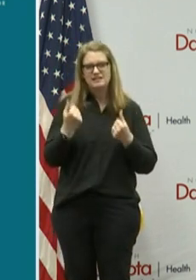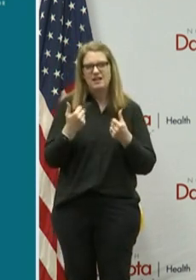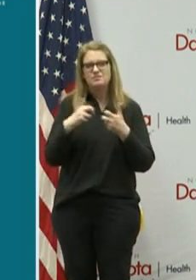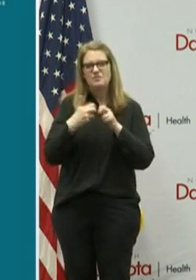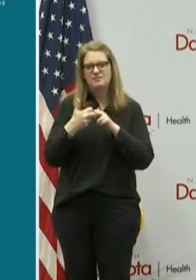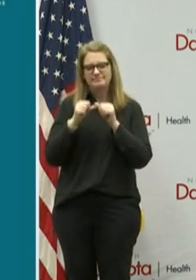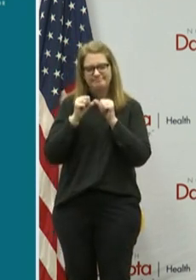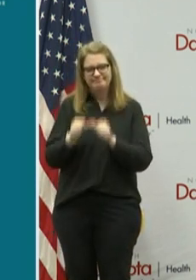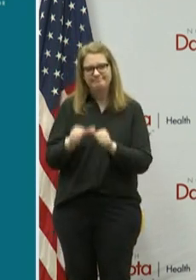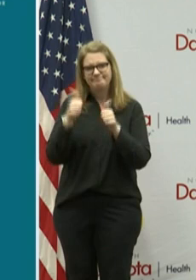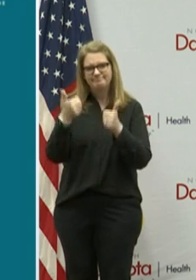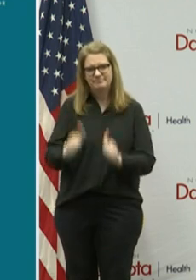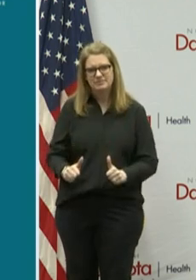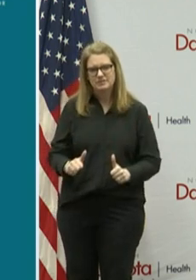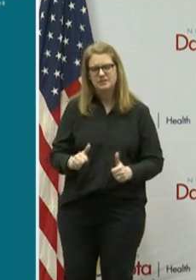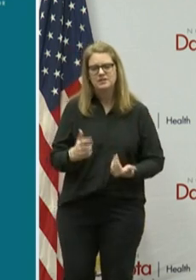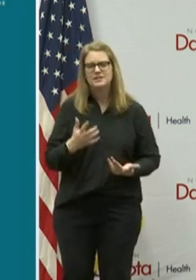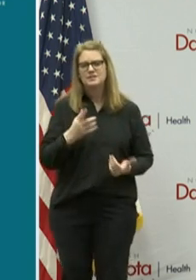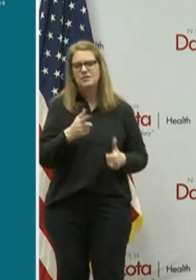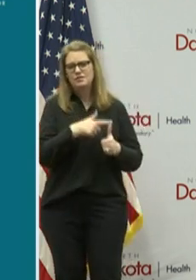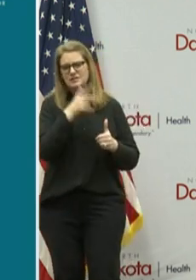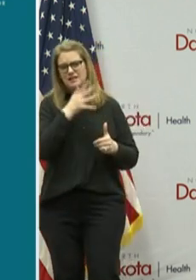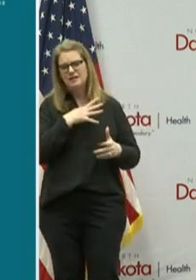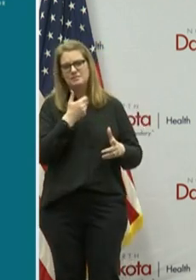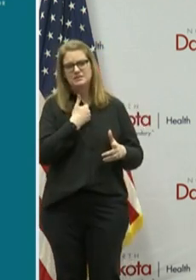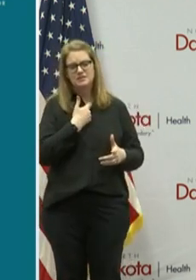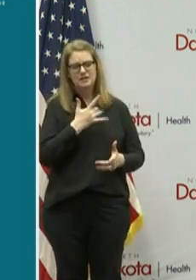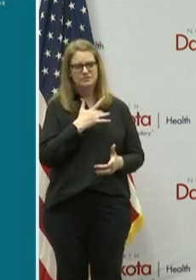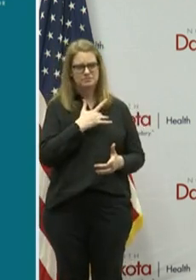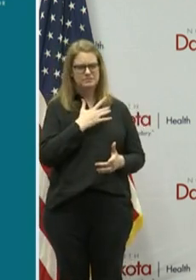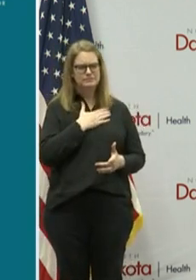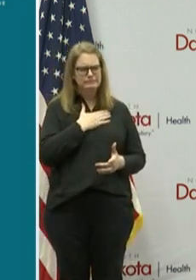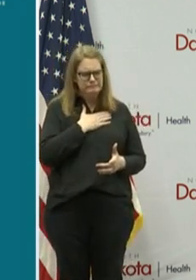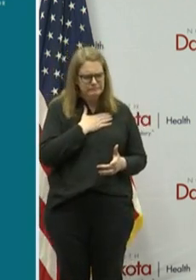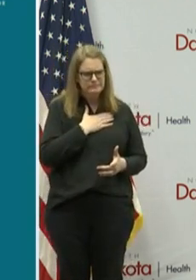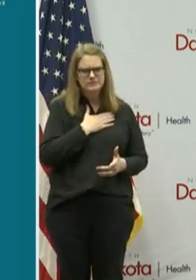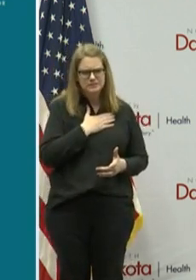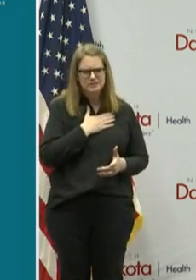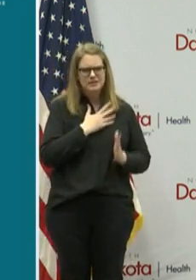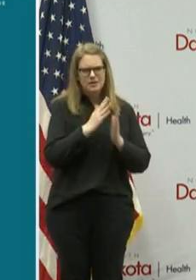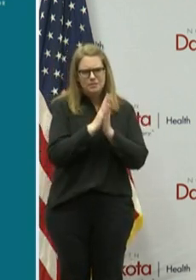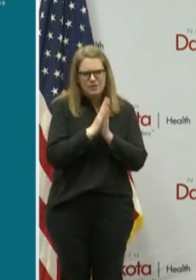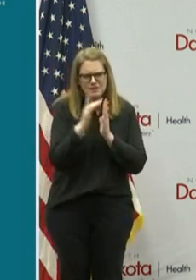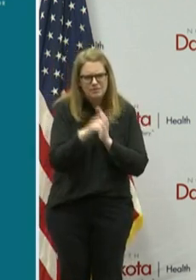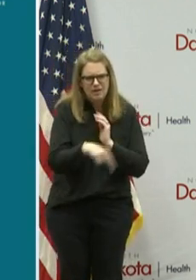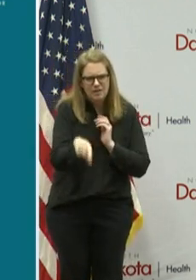KASS COUNTY AND TWO MEN IN THEIR 80s FROM KASS COUNTY, AND ALL FOUR HAD UNDERLYING HEALTH CONDITION, AND AS ALWAYS FROM